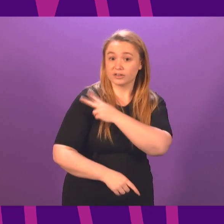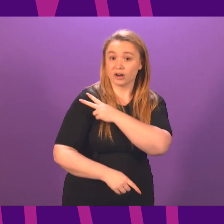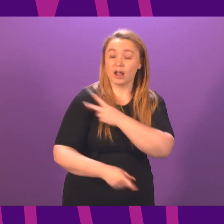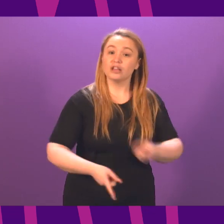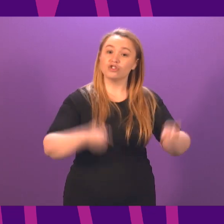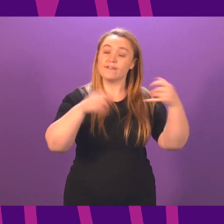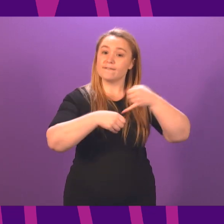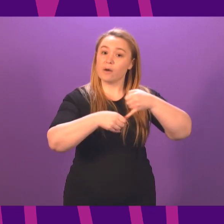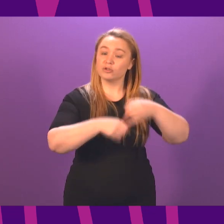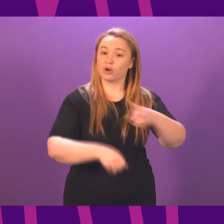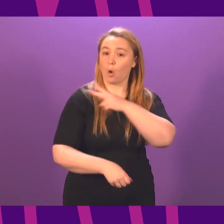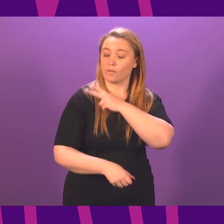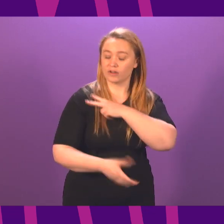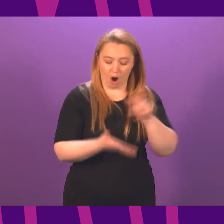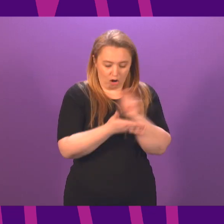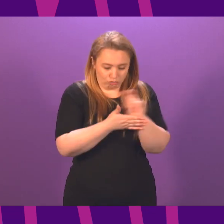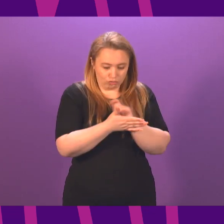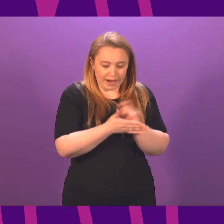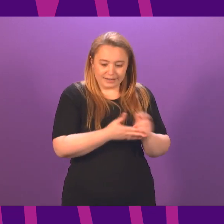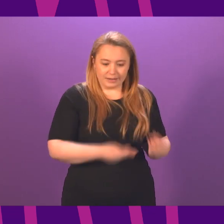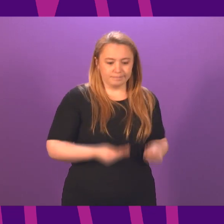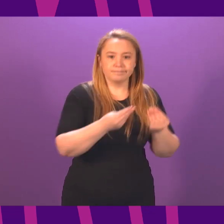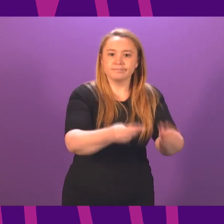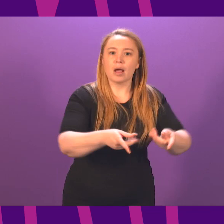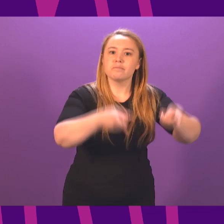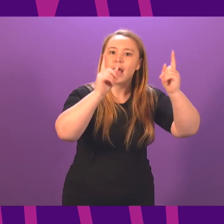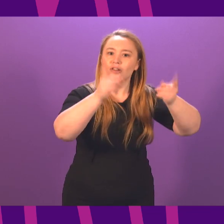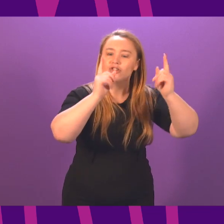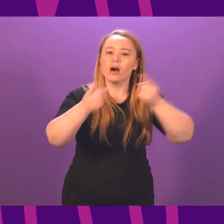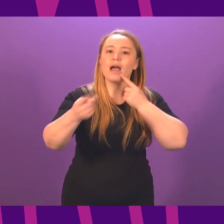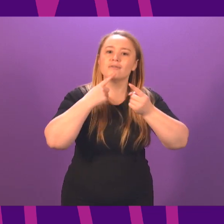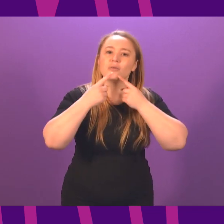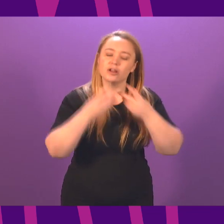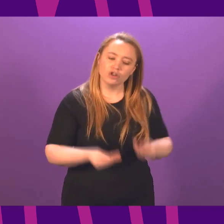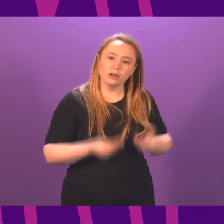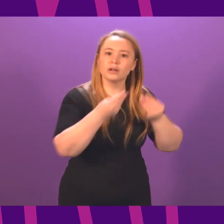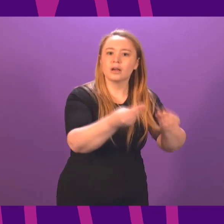officer are writing directly to care home managers to provide information that they can disseminate